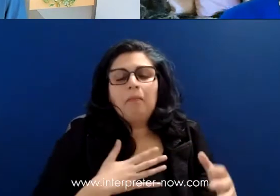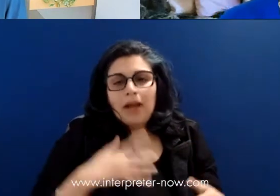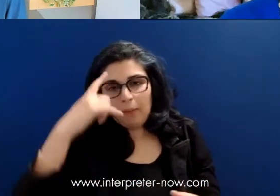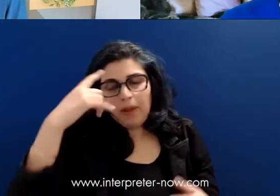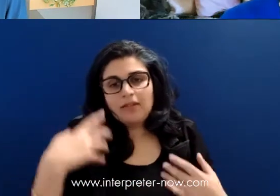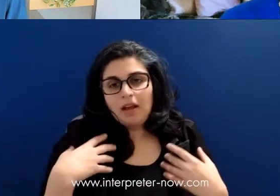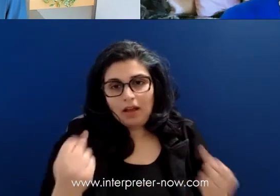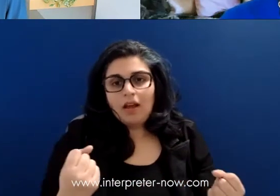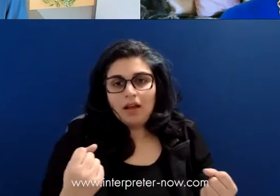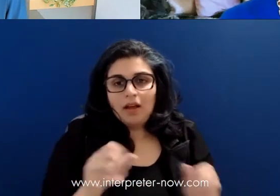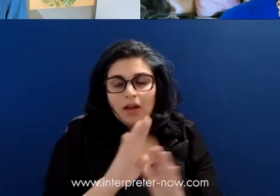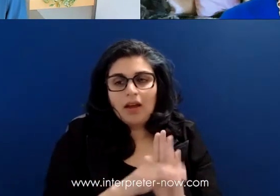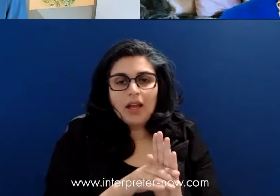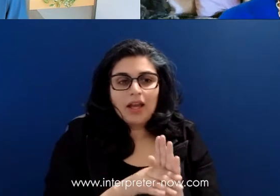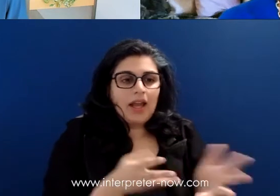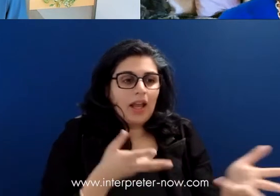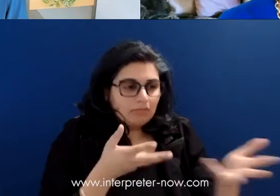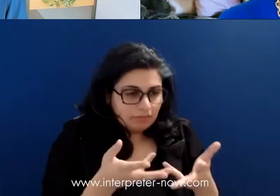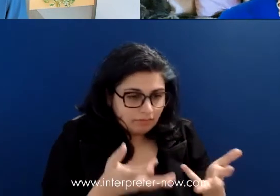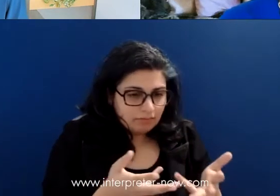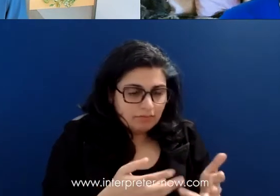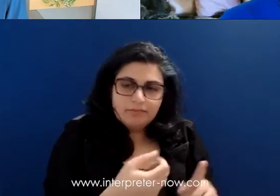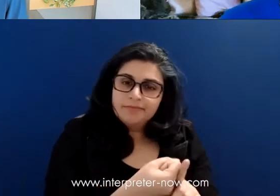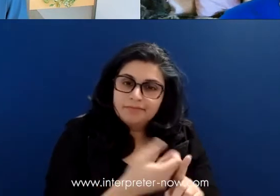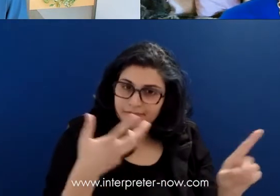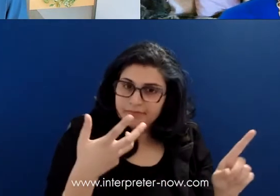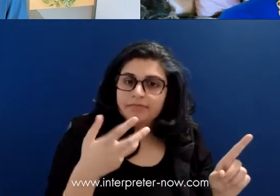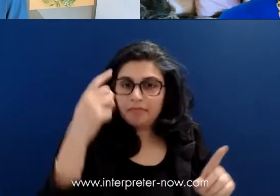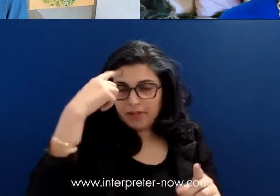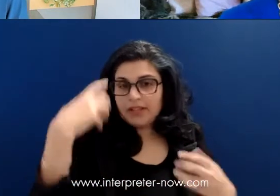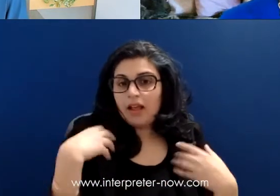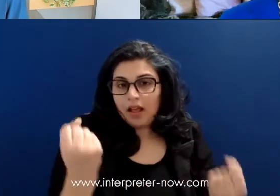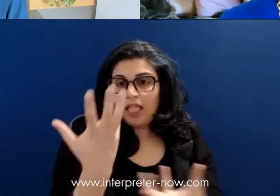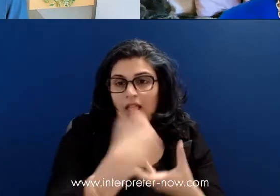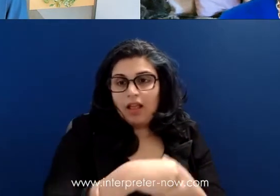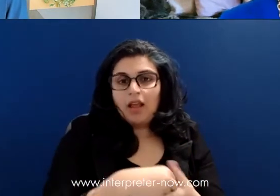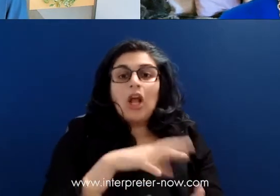organizations, talking about mental health inclusion, burnout prevention, psychological